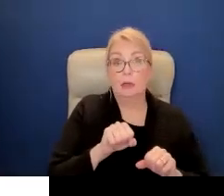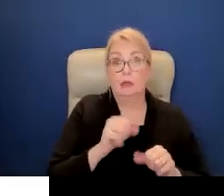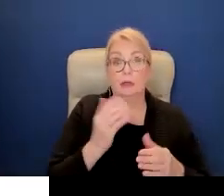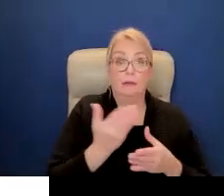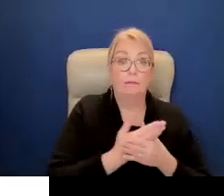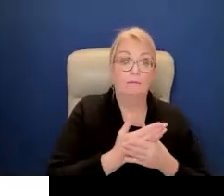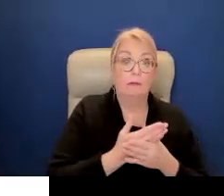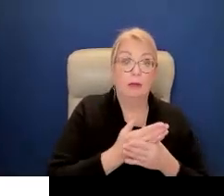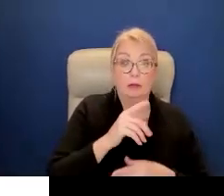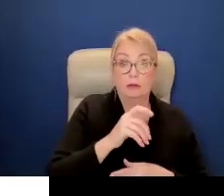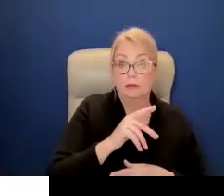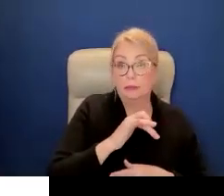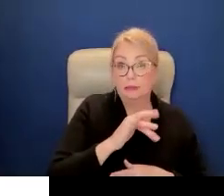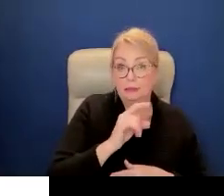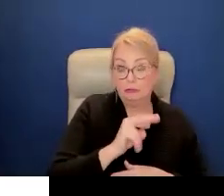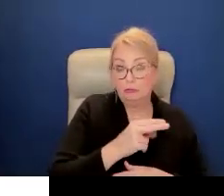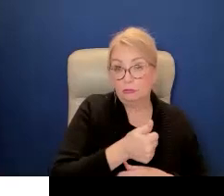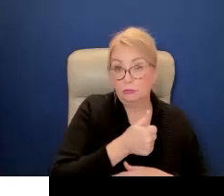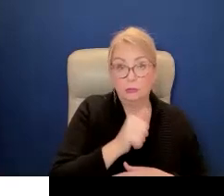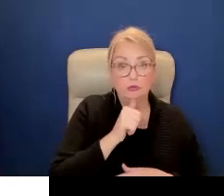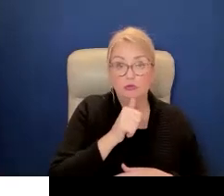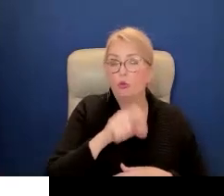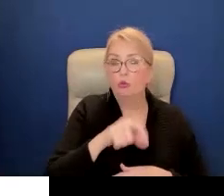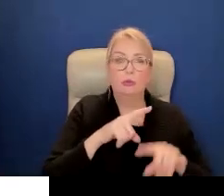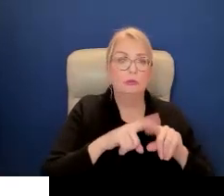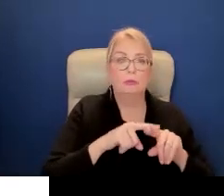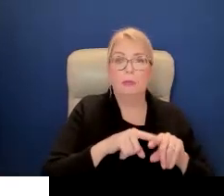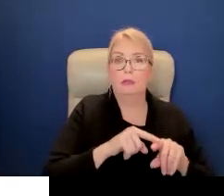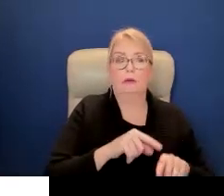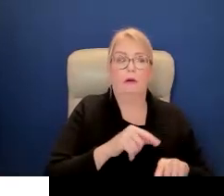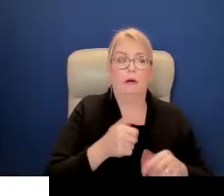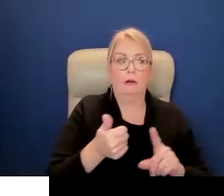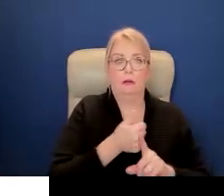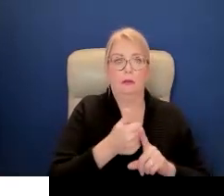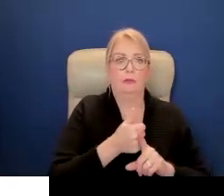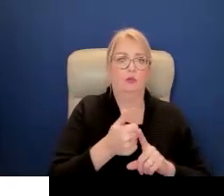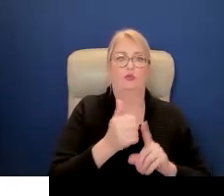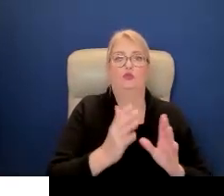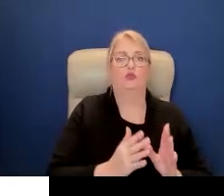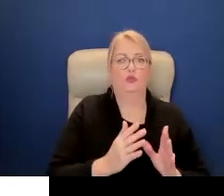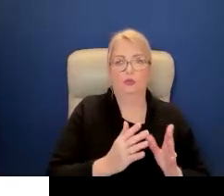They don't have to depend on that abusive spouse to file for them. Right. Because let's think about this.